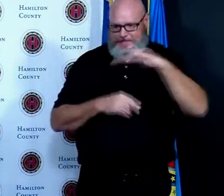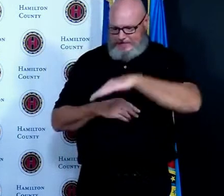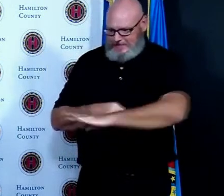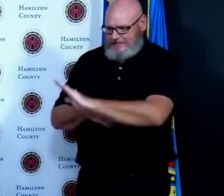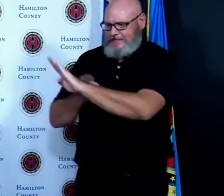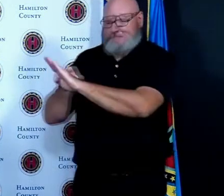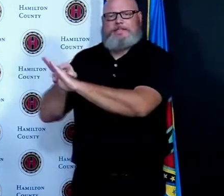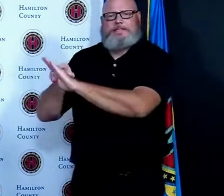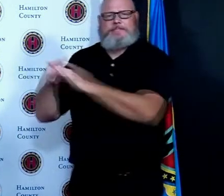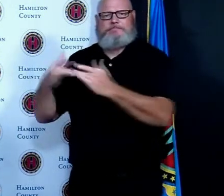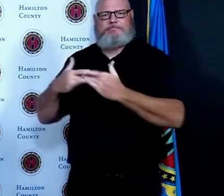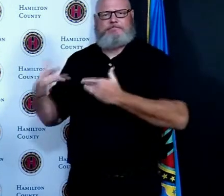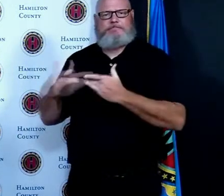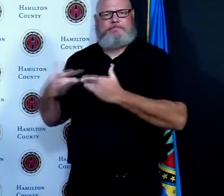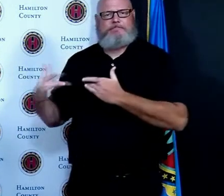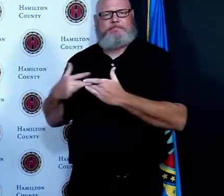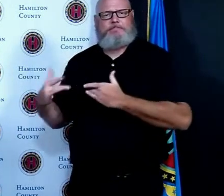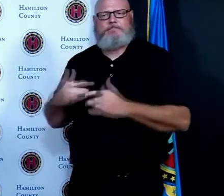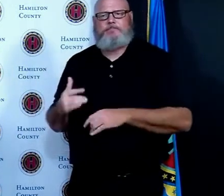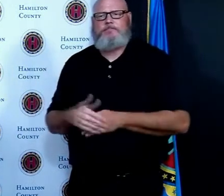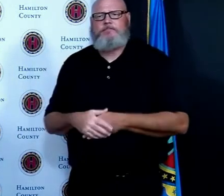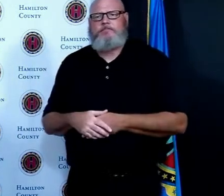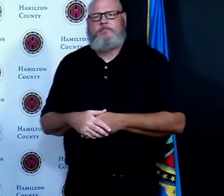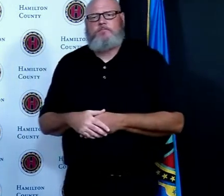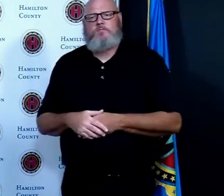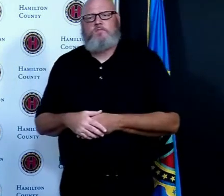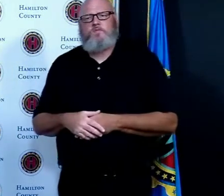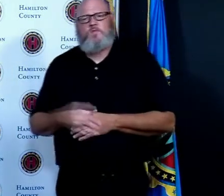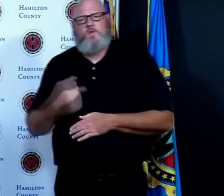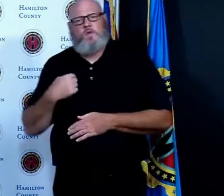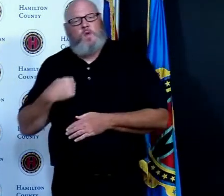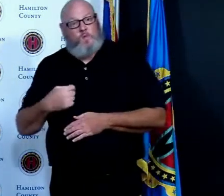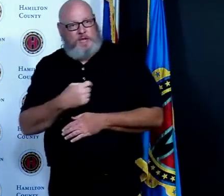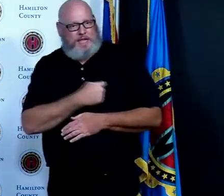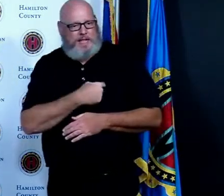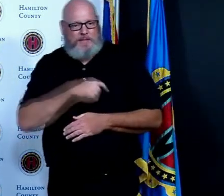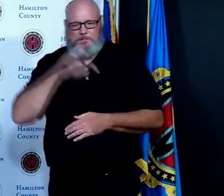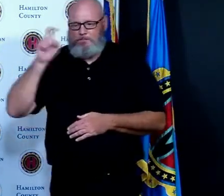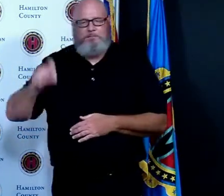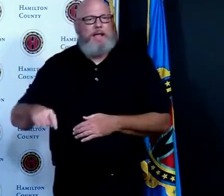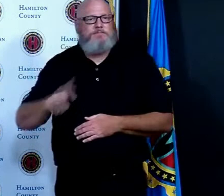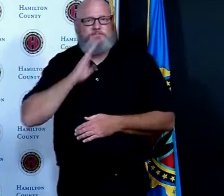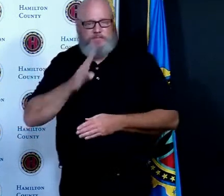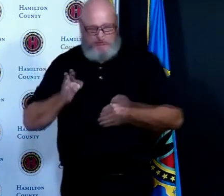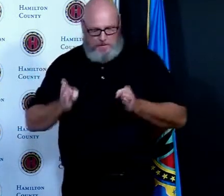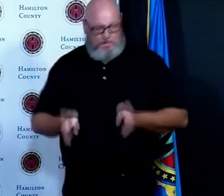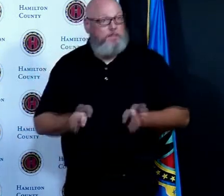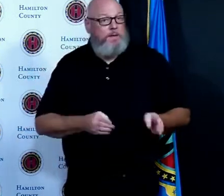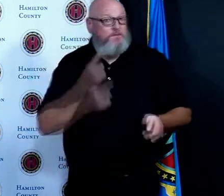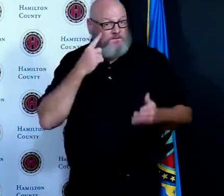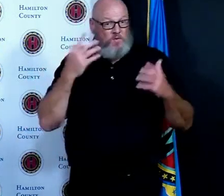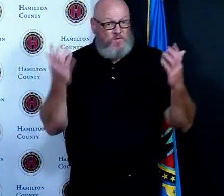we need to continue to be prepared for a possible surge in like the first time we have first-rate